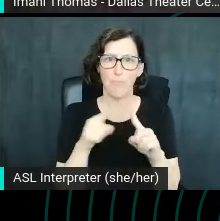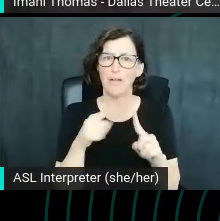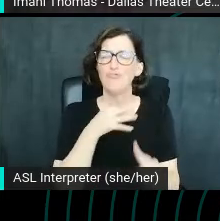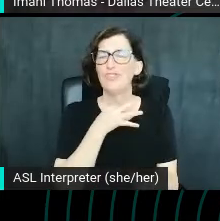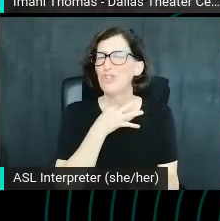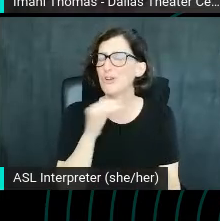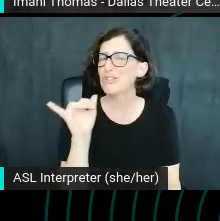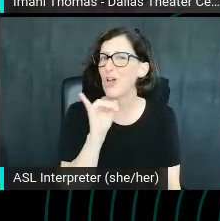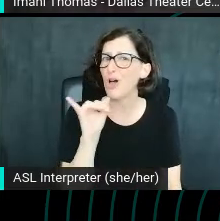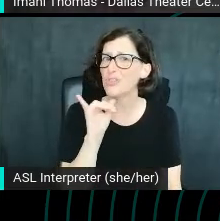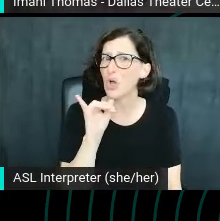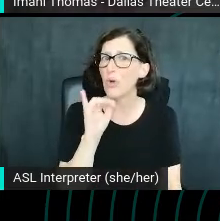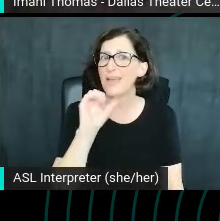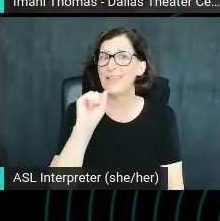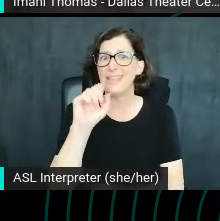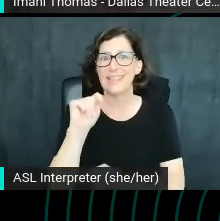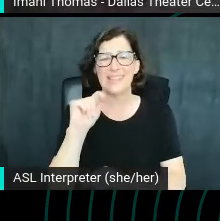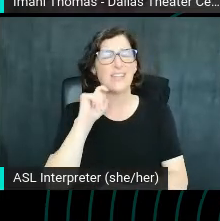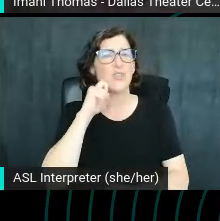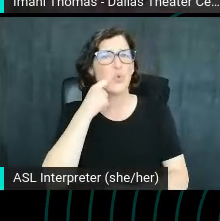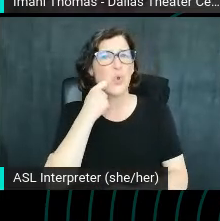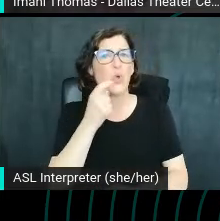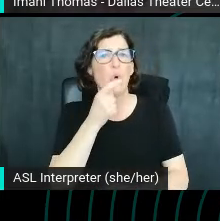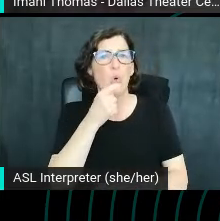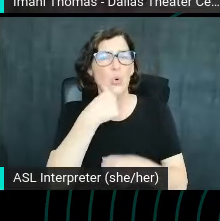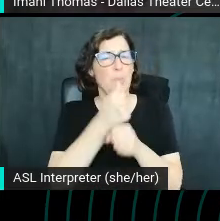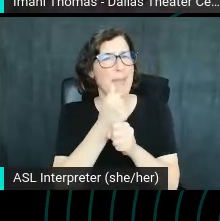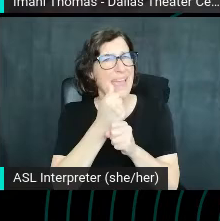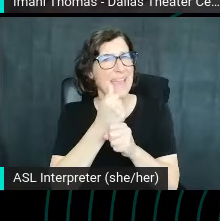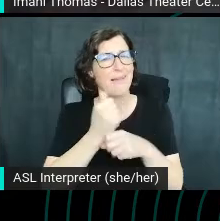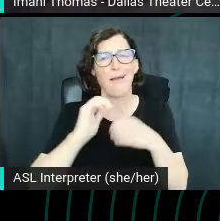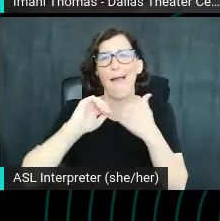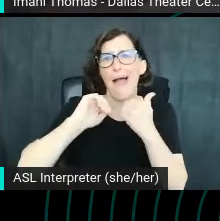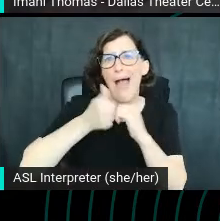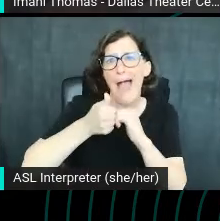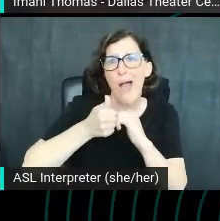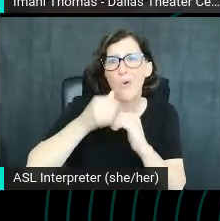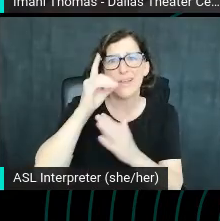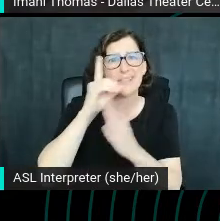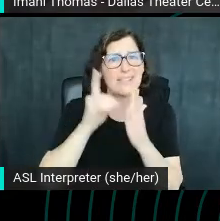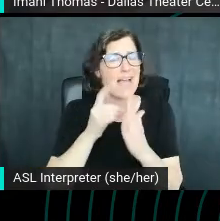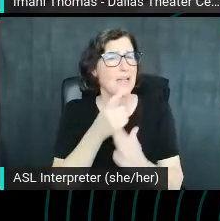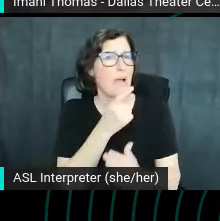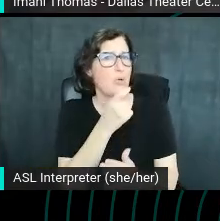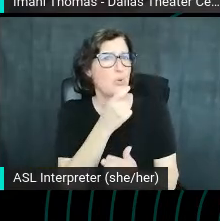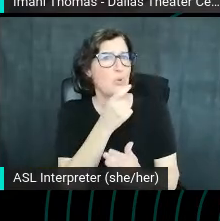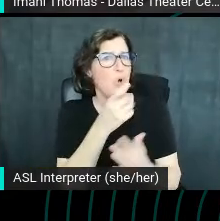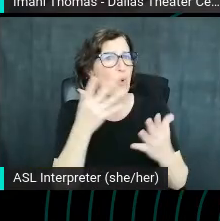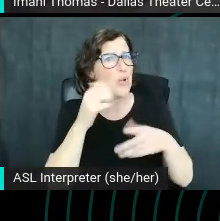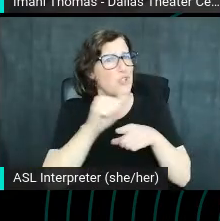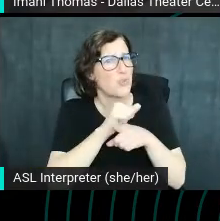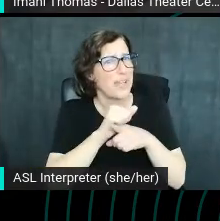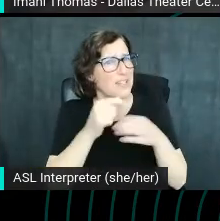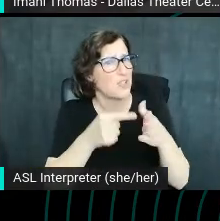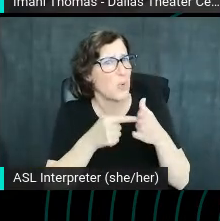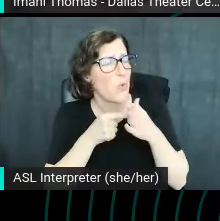The set is really cool. Who made it? How do you even make that? Who designed it? What training do you need for that? The acting was great.